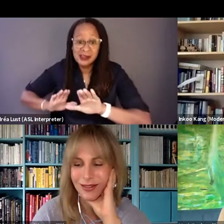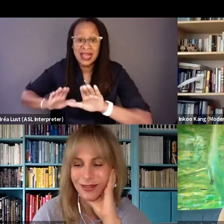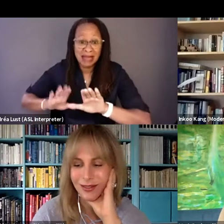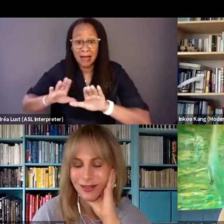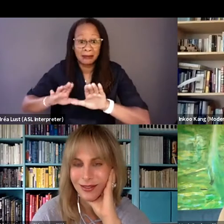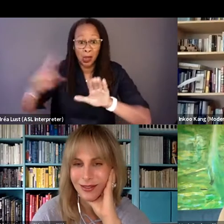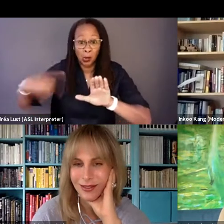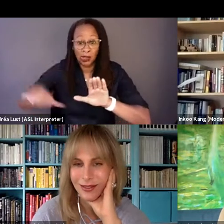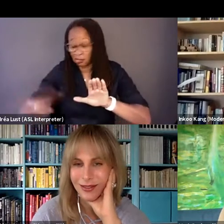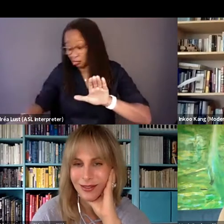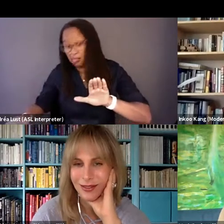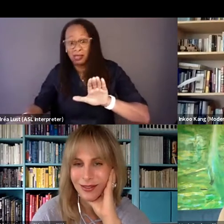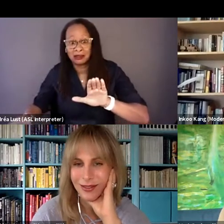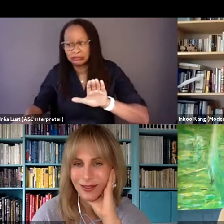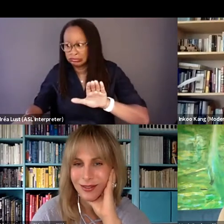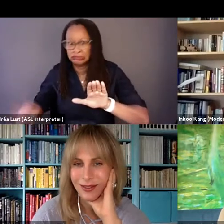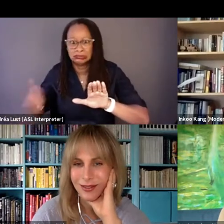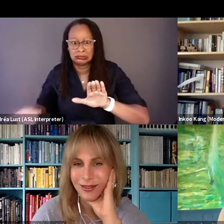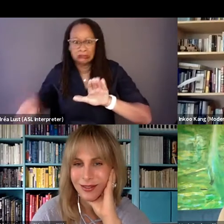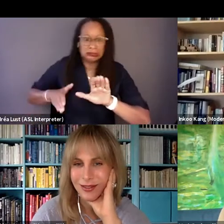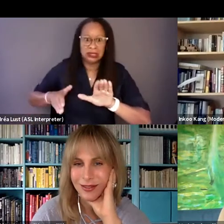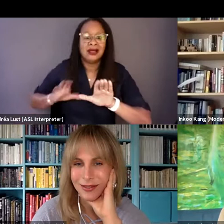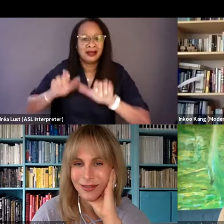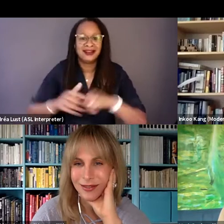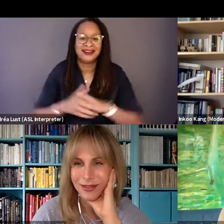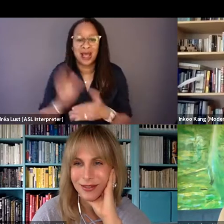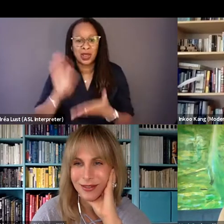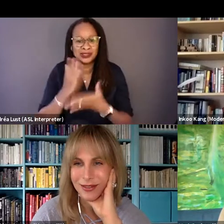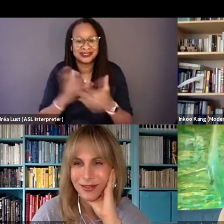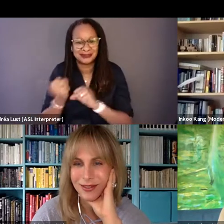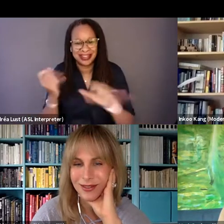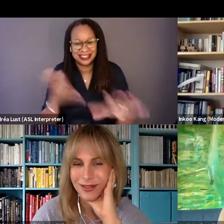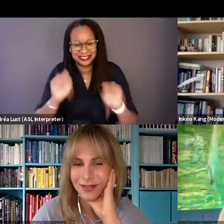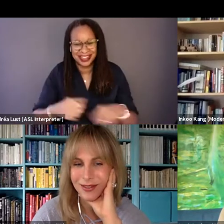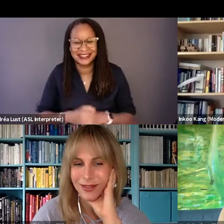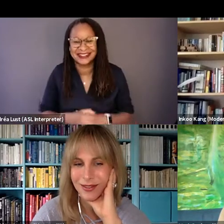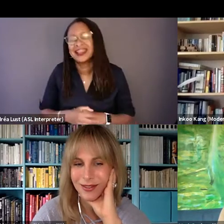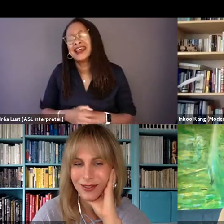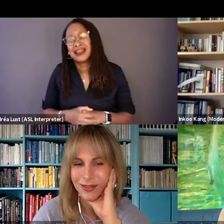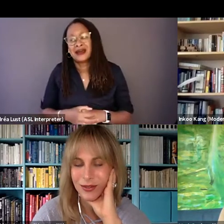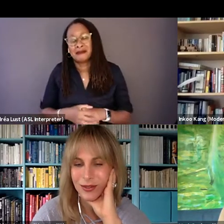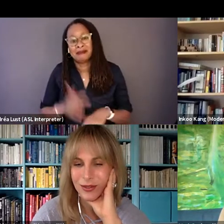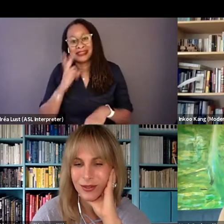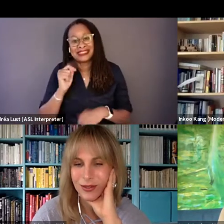It loses a little bit of its magic, but seeing it with Candi, I think was great,